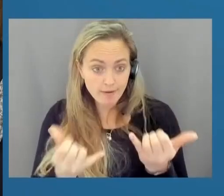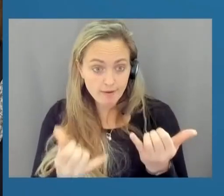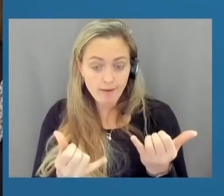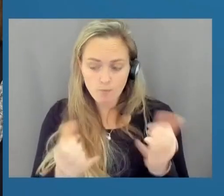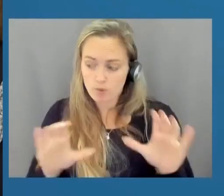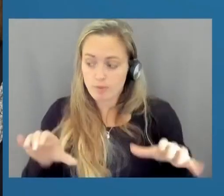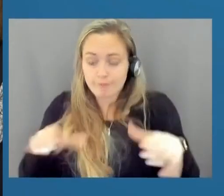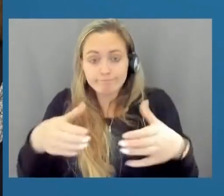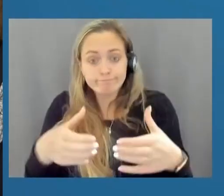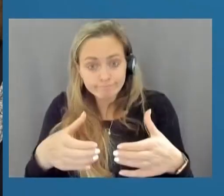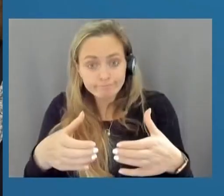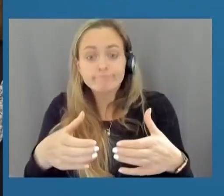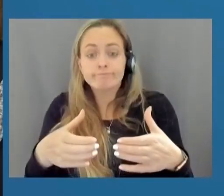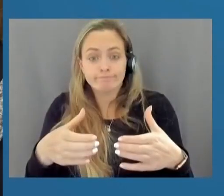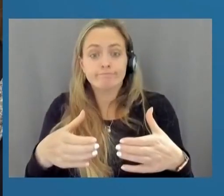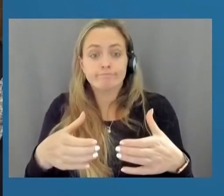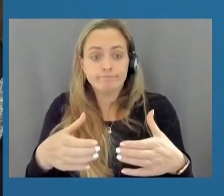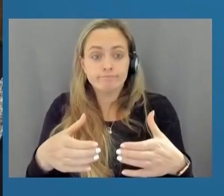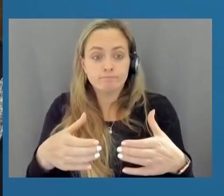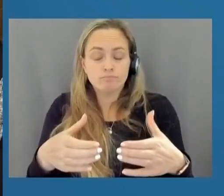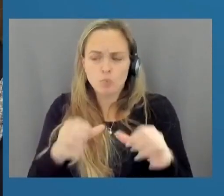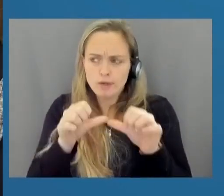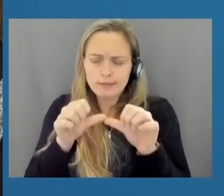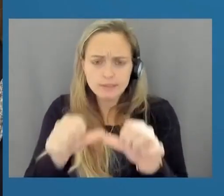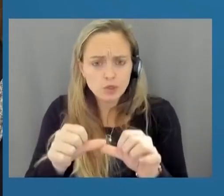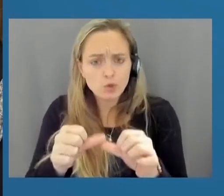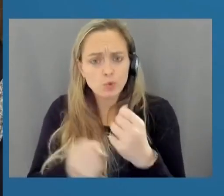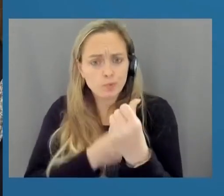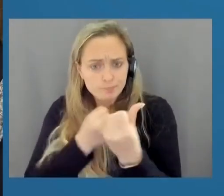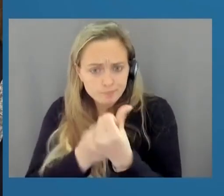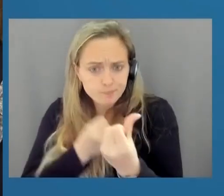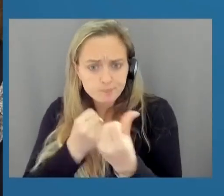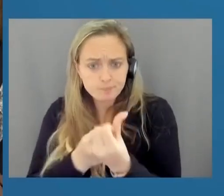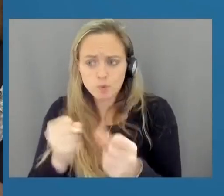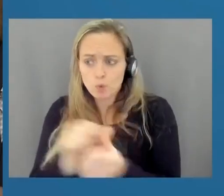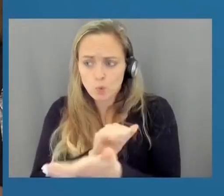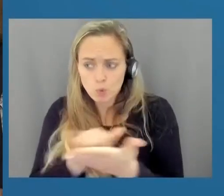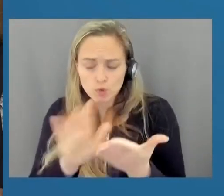We'll work, uh, we'll continue our efforts to make New Yorkers safer, but I also wanna say